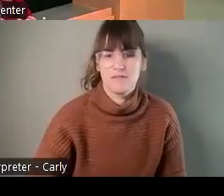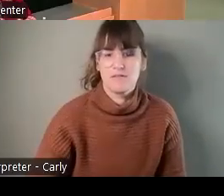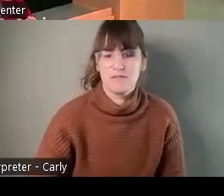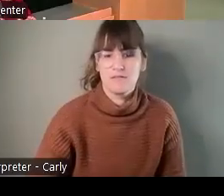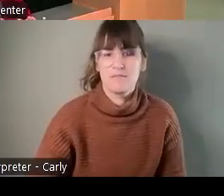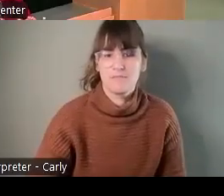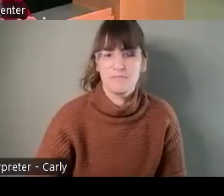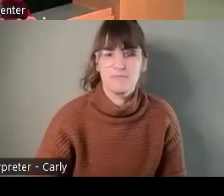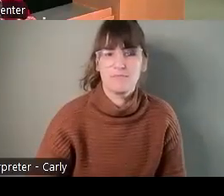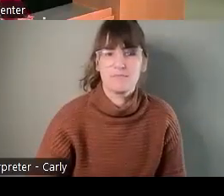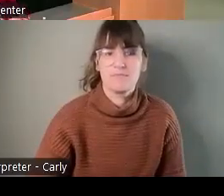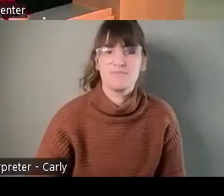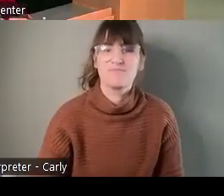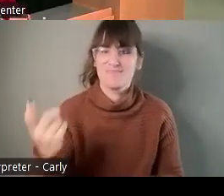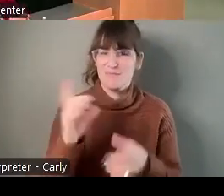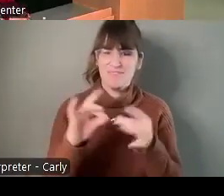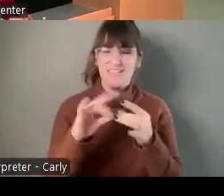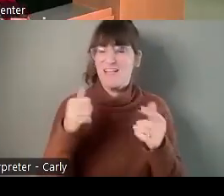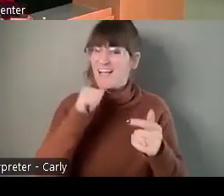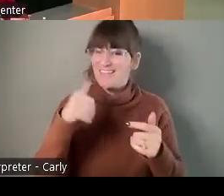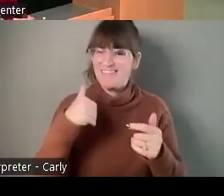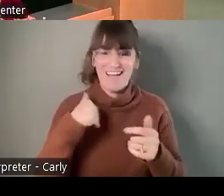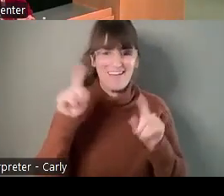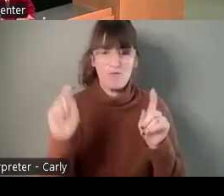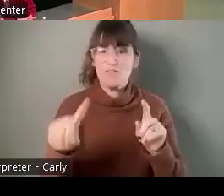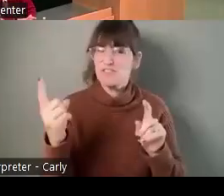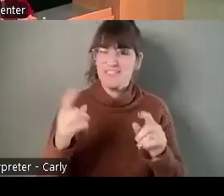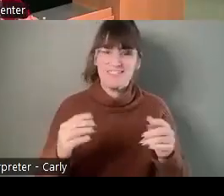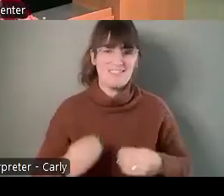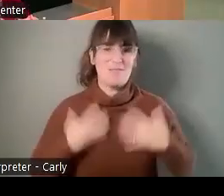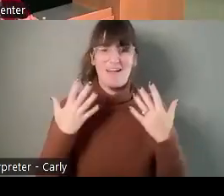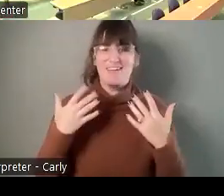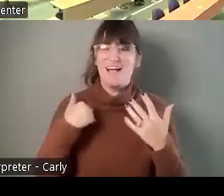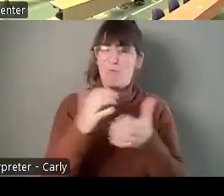I don't have a question. Just inspired. Thank you, George. I guess I should have read that before I